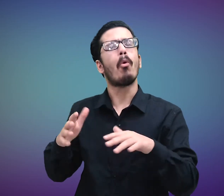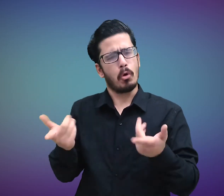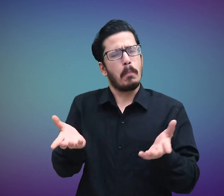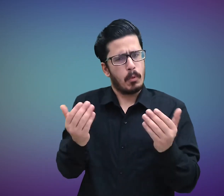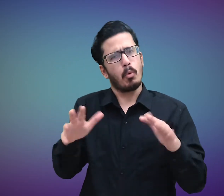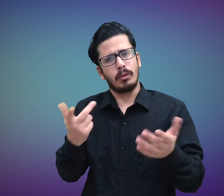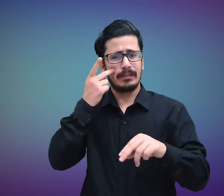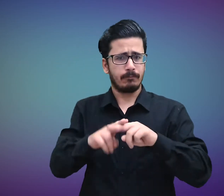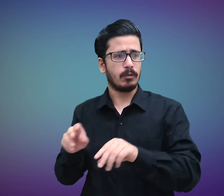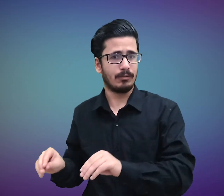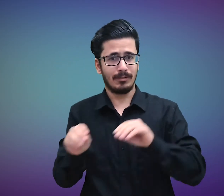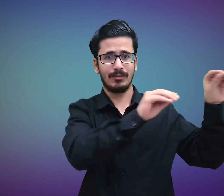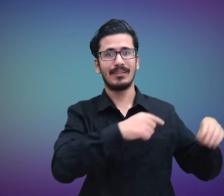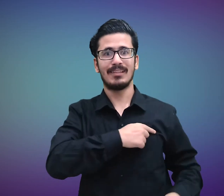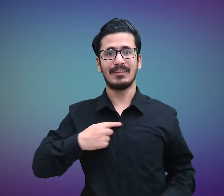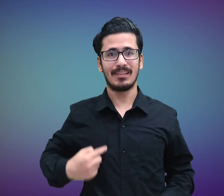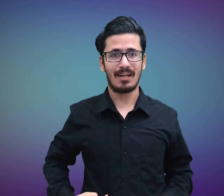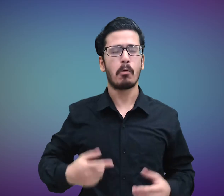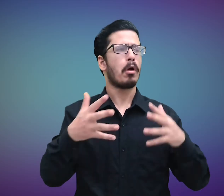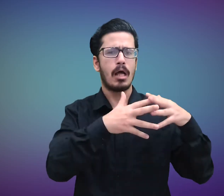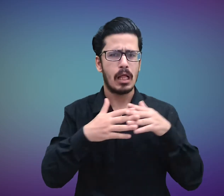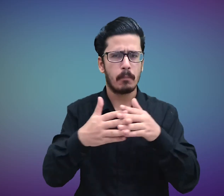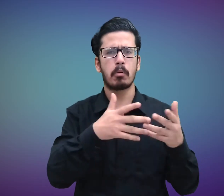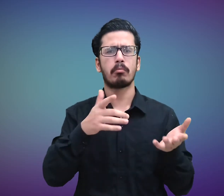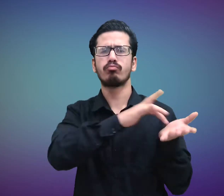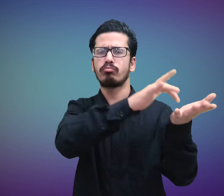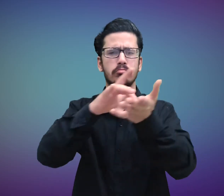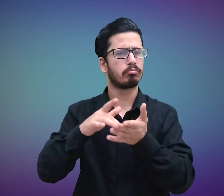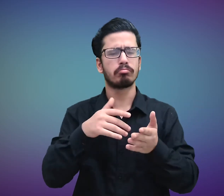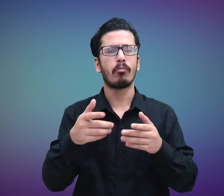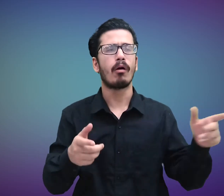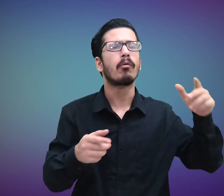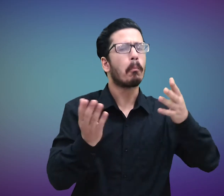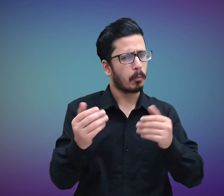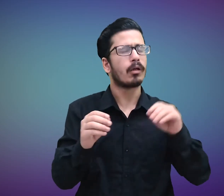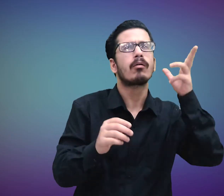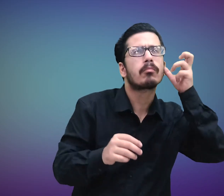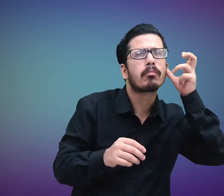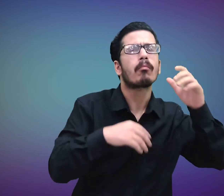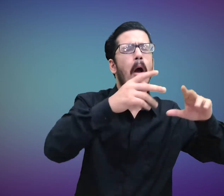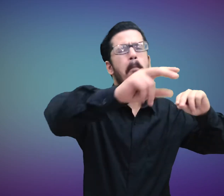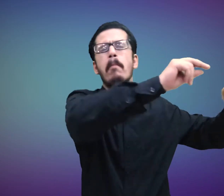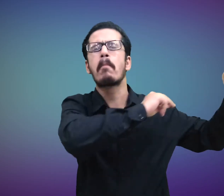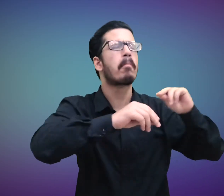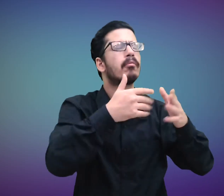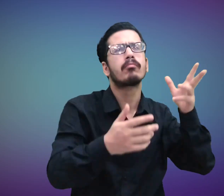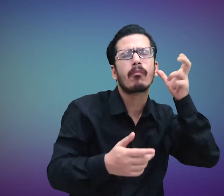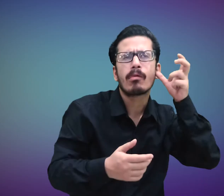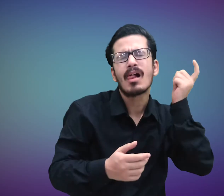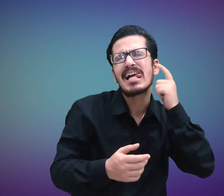and in the same way if that child goes and stays in China or America he or she may acquire the language of that is spoken there.